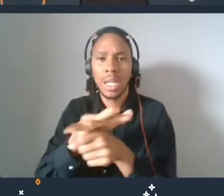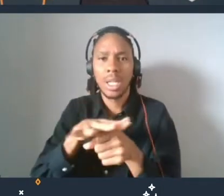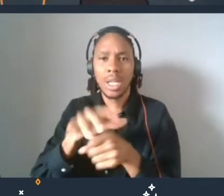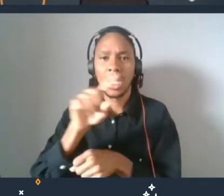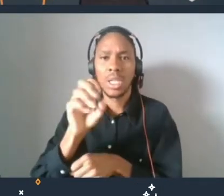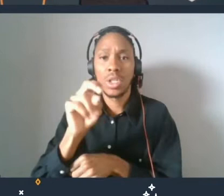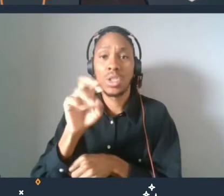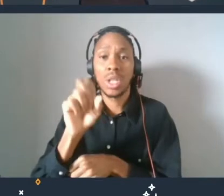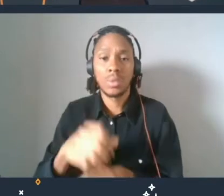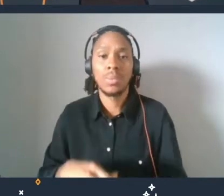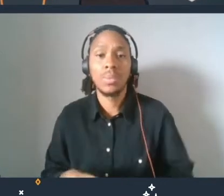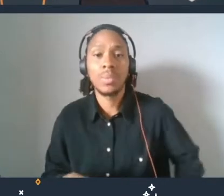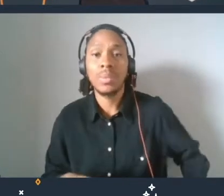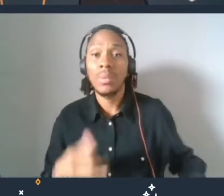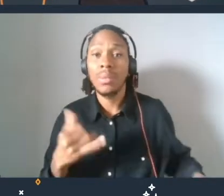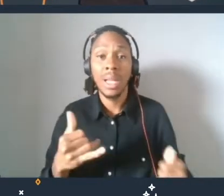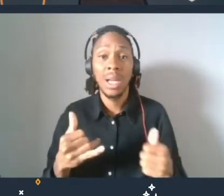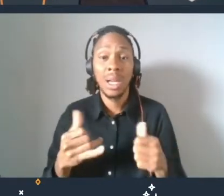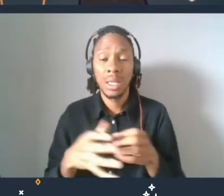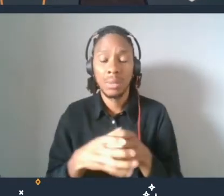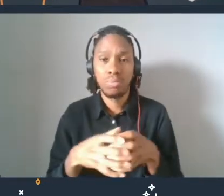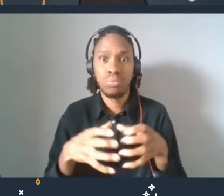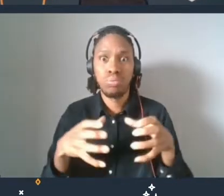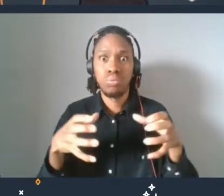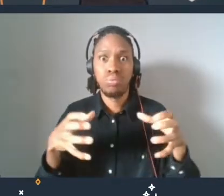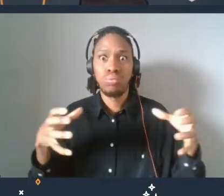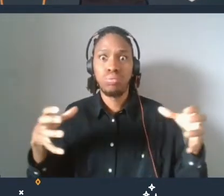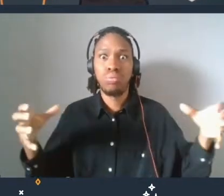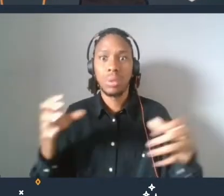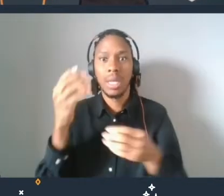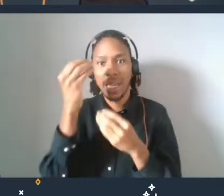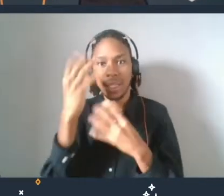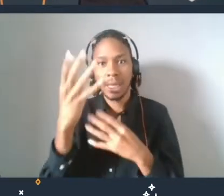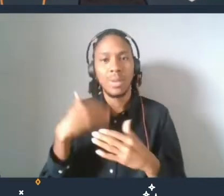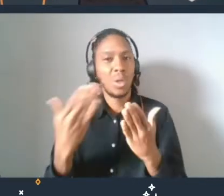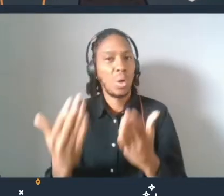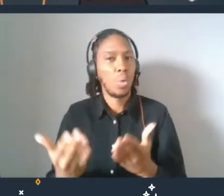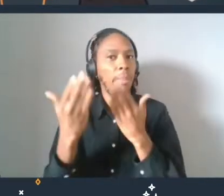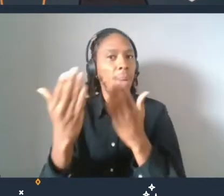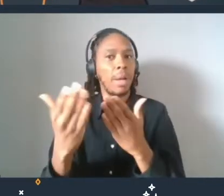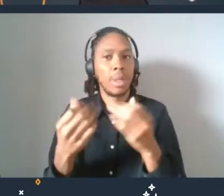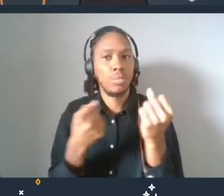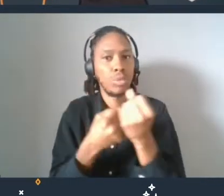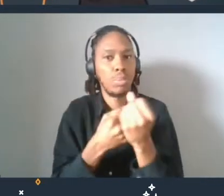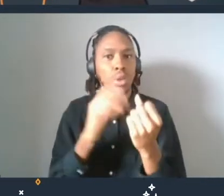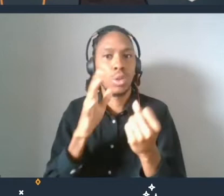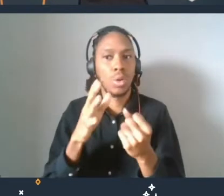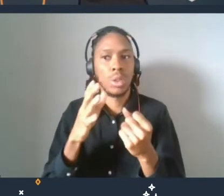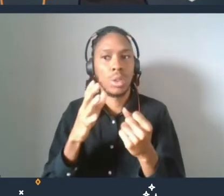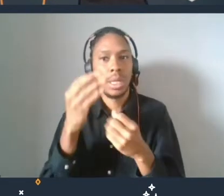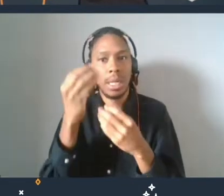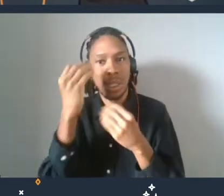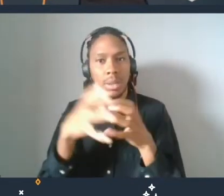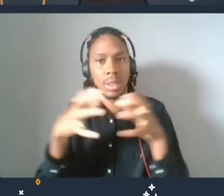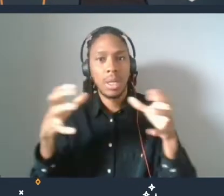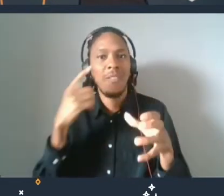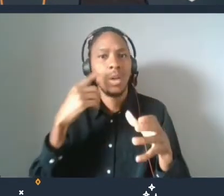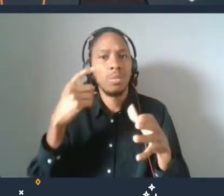With the rapid growth of data, we recommend an archive strategy to support your future growth at the lowest possible storage cost. For rarely accessed data